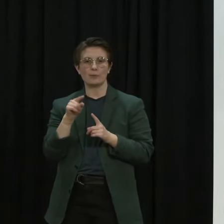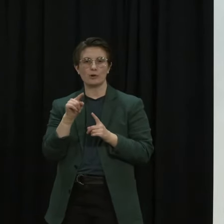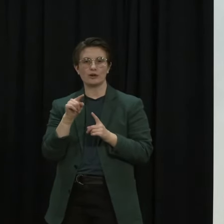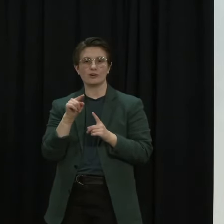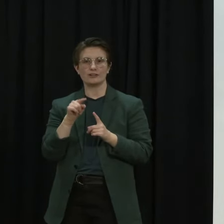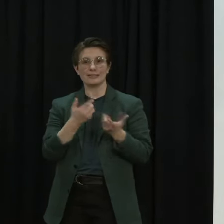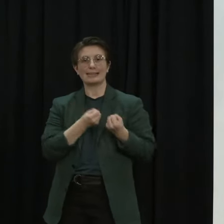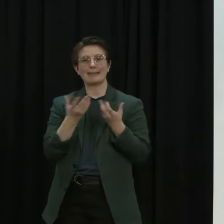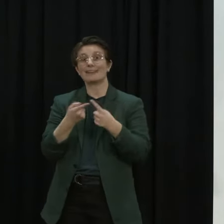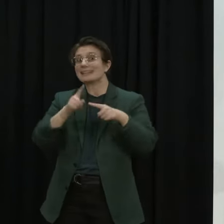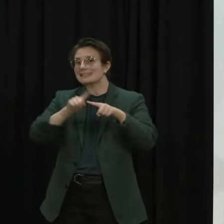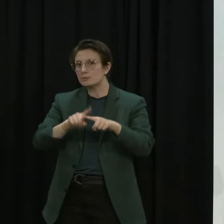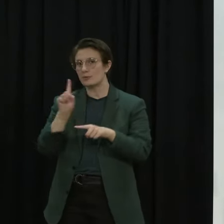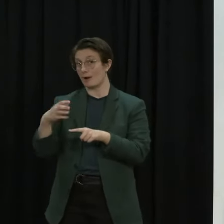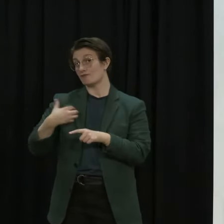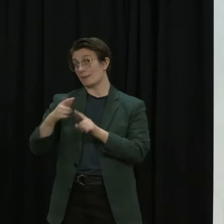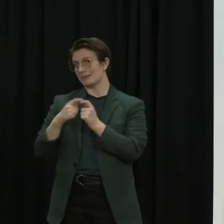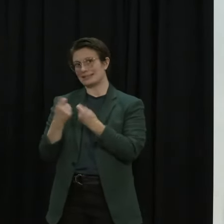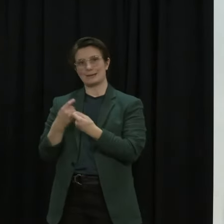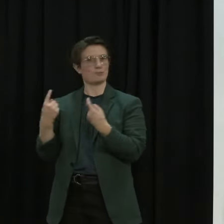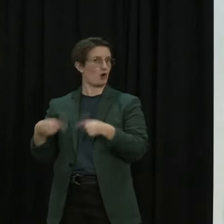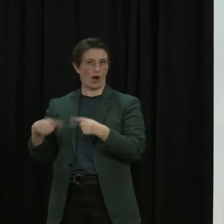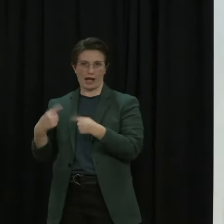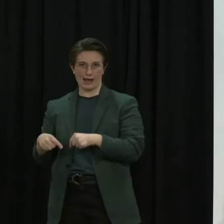question, the silver ferns got